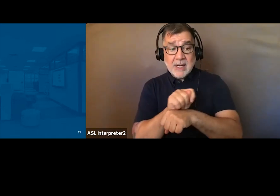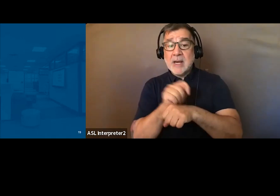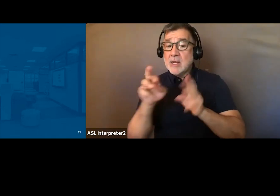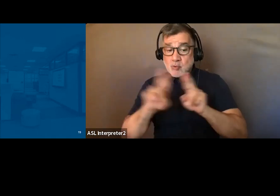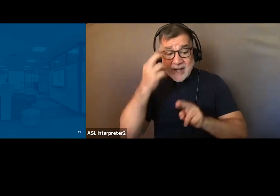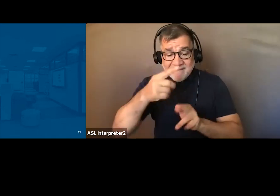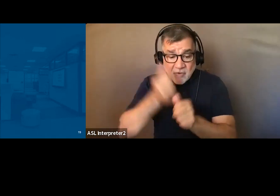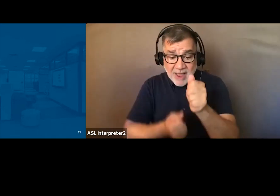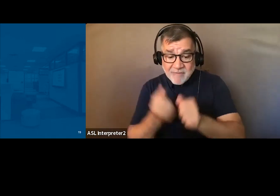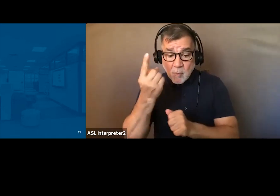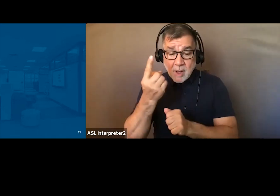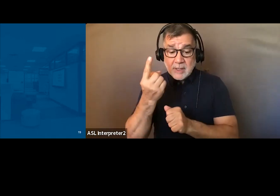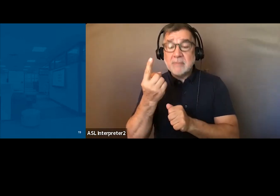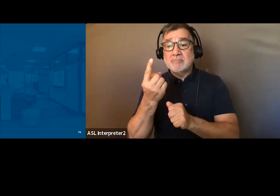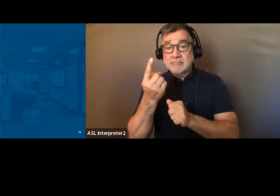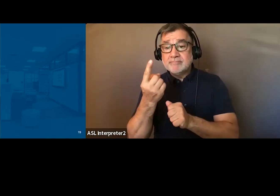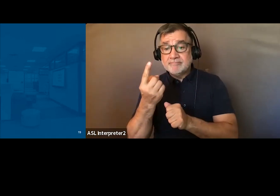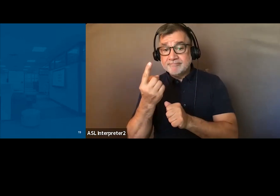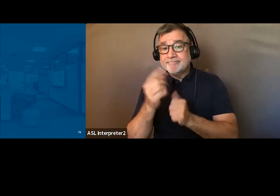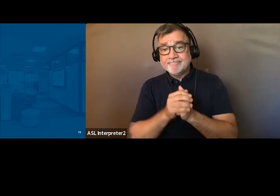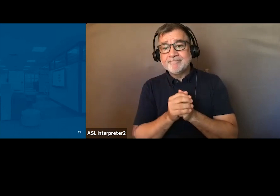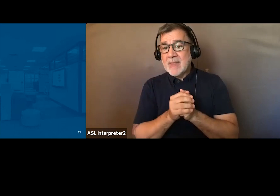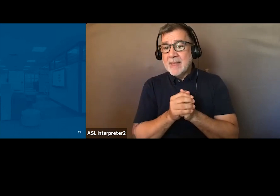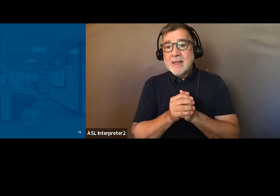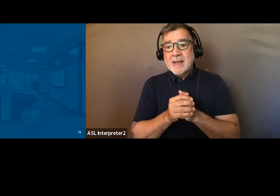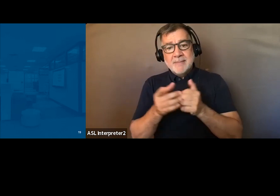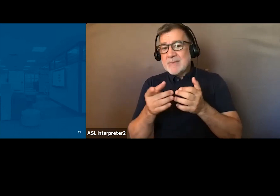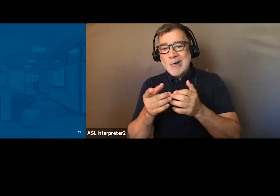It has to go through the whole compliance of readability and accessibility.